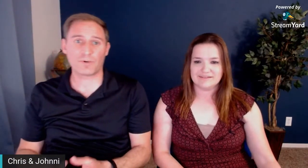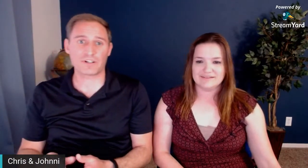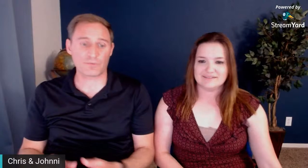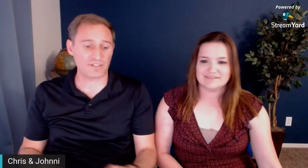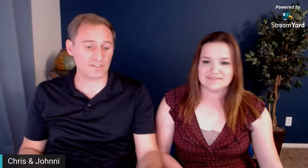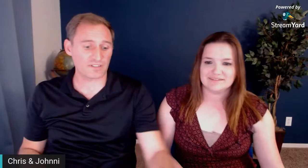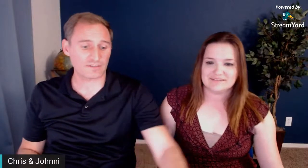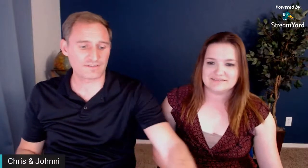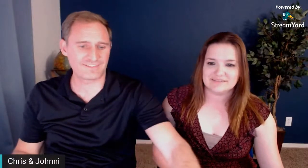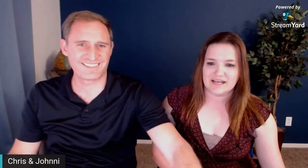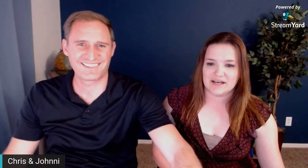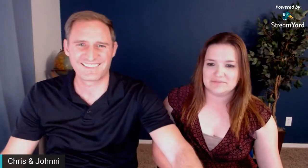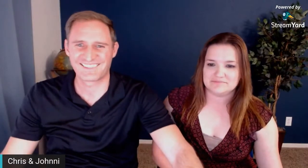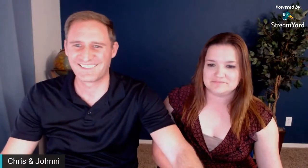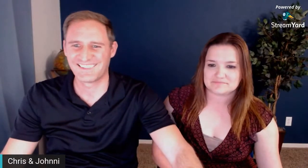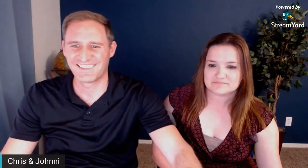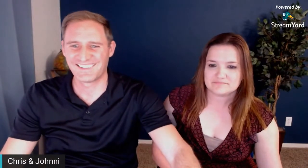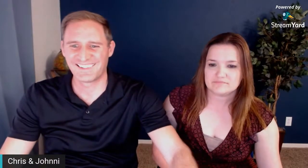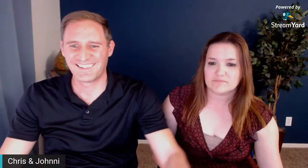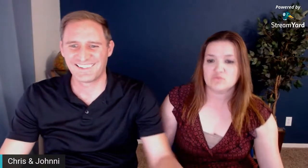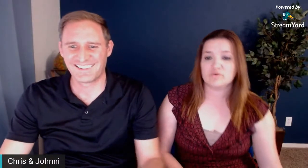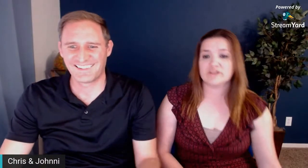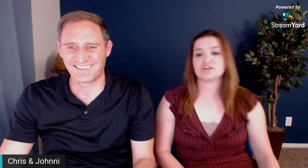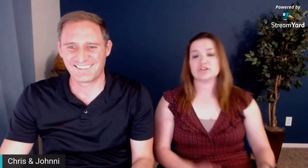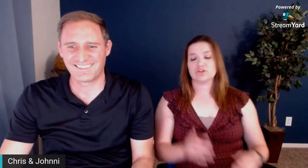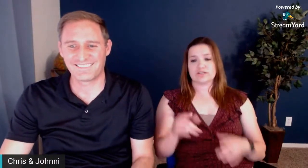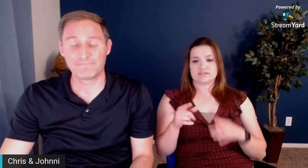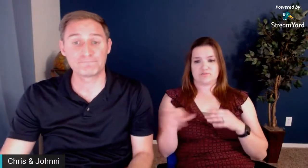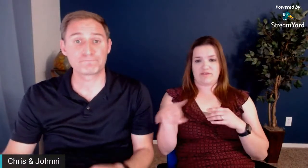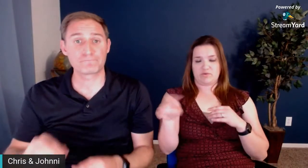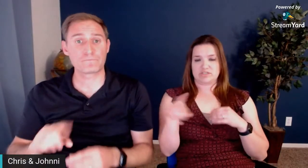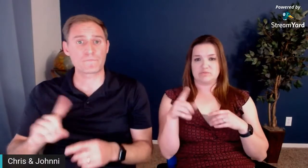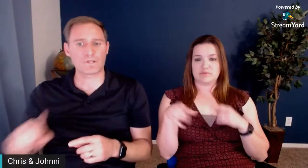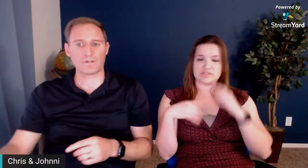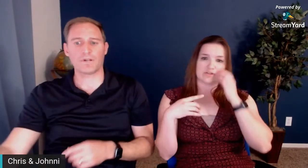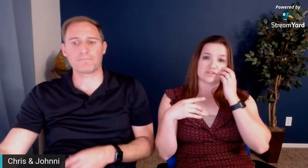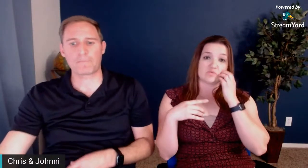white on white it's not good um we started learning so we have a question when we started